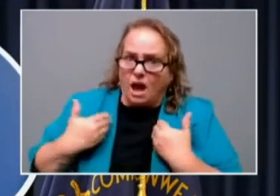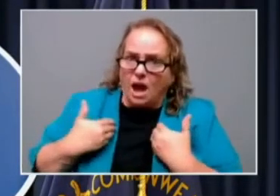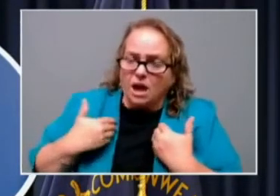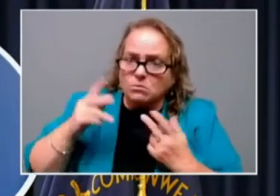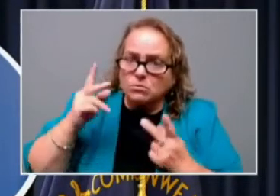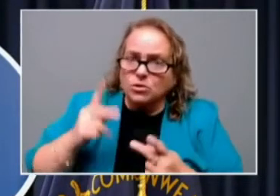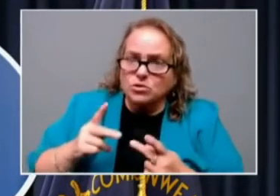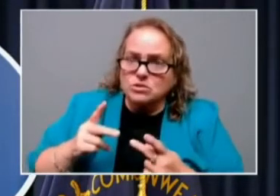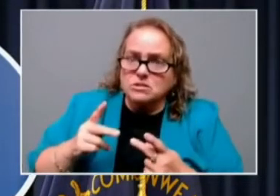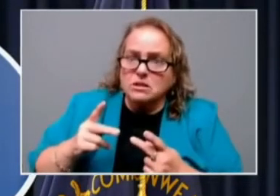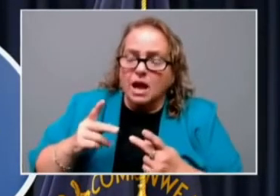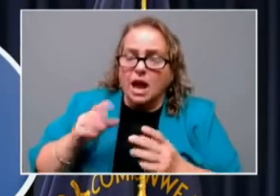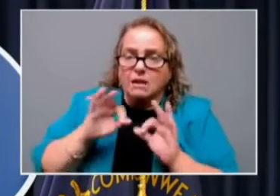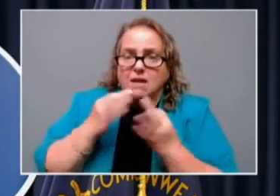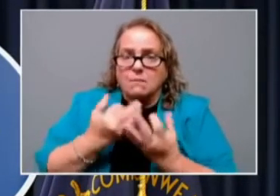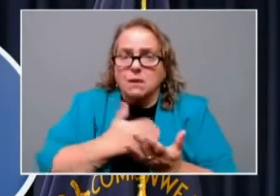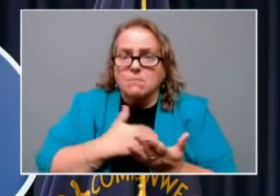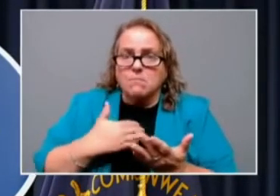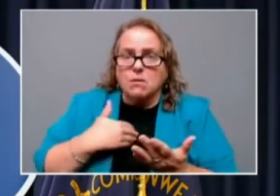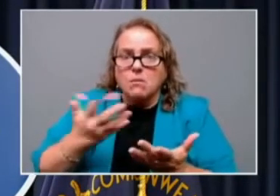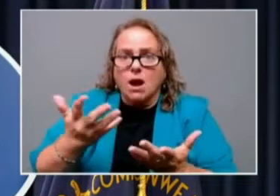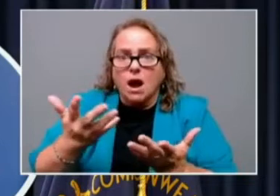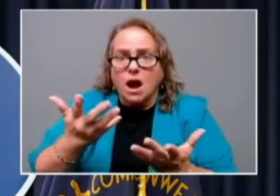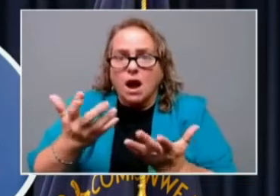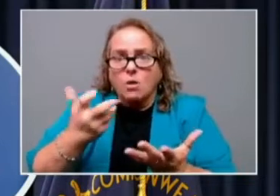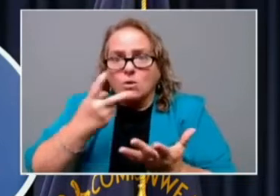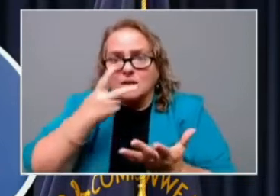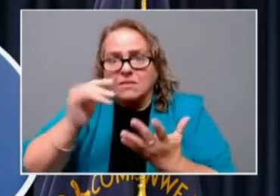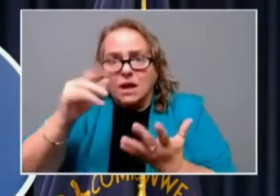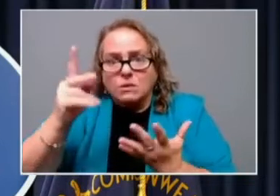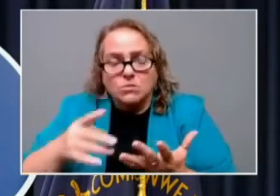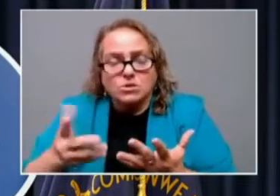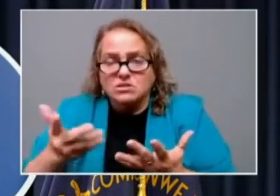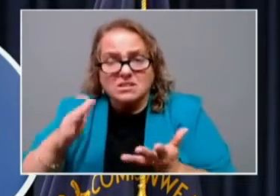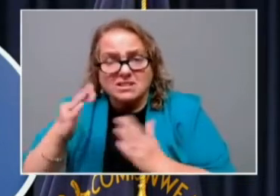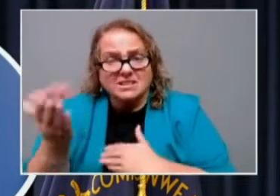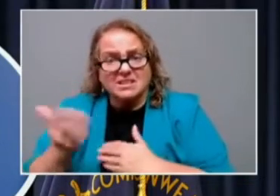face the loss of their loved ones. So folks is we drive around and I know you